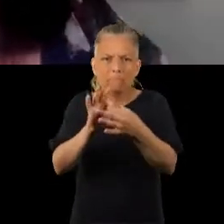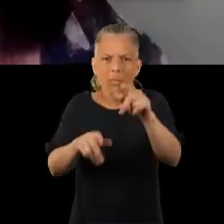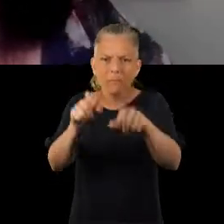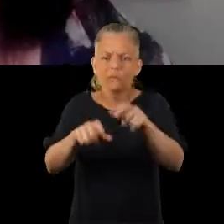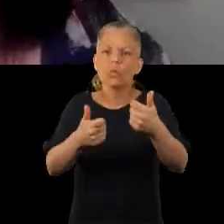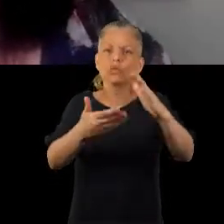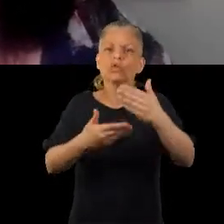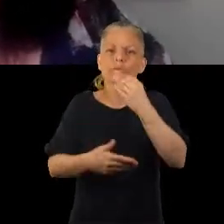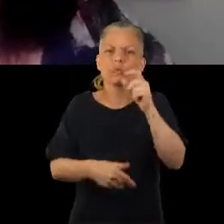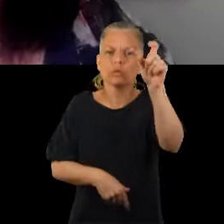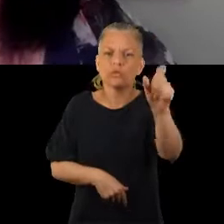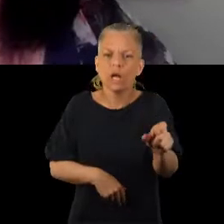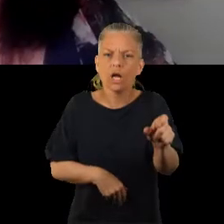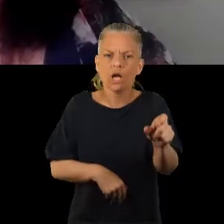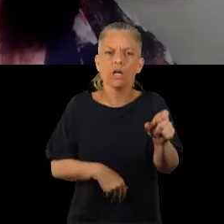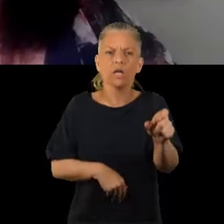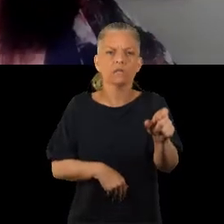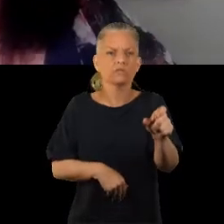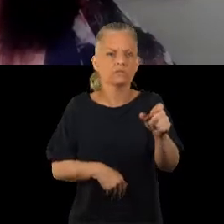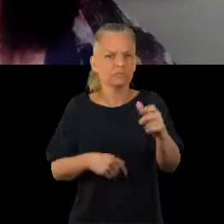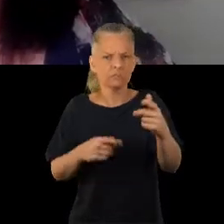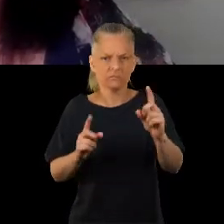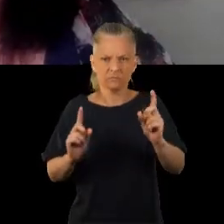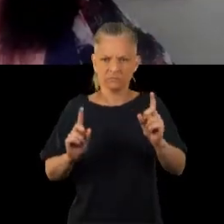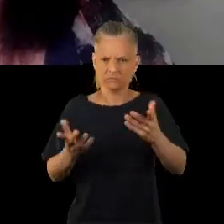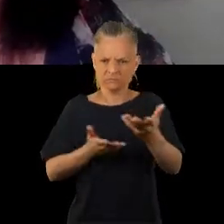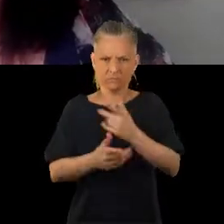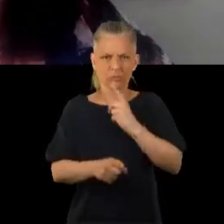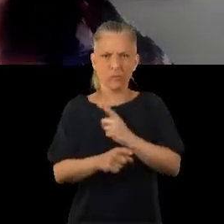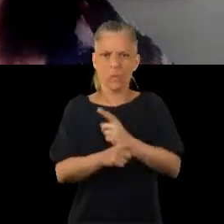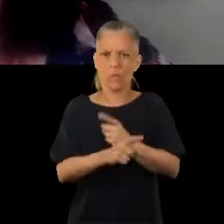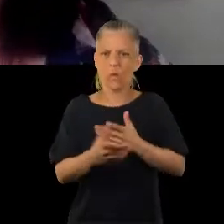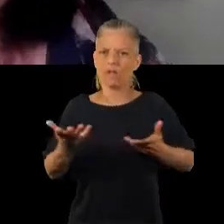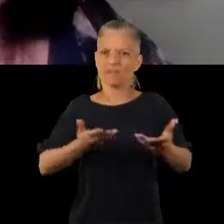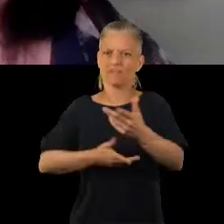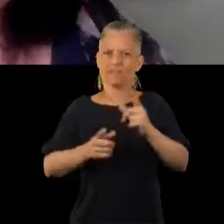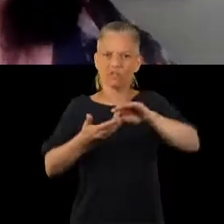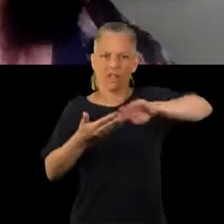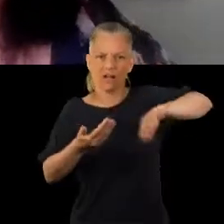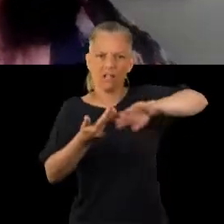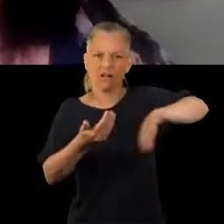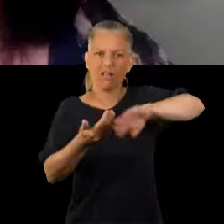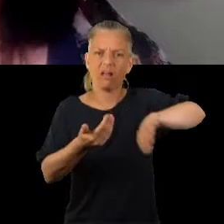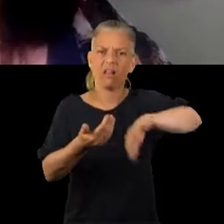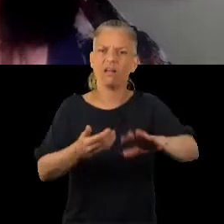So it’s really just about sort of communicating almost, practising what you preach in terms of the peer roles in themselves. You need to do that as an organisation.